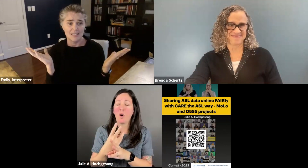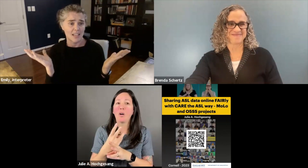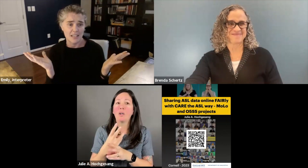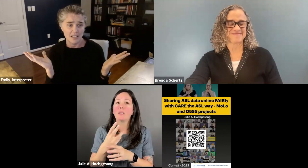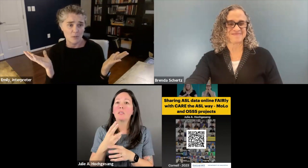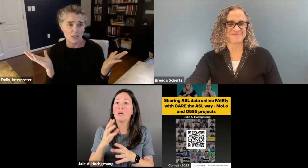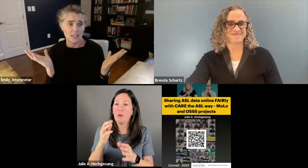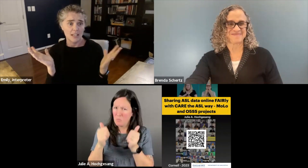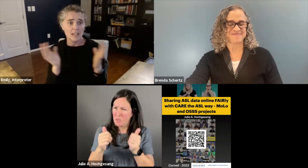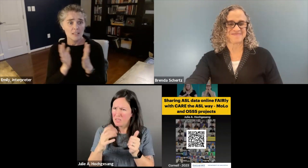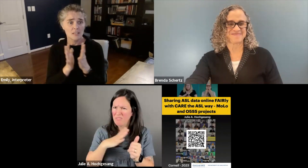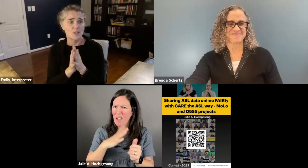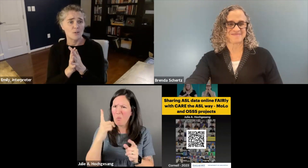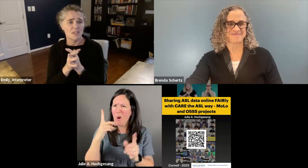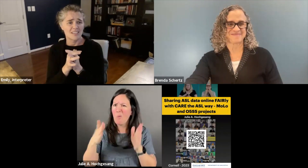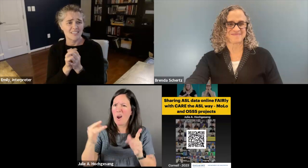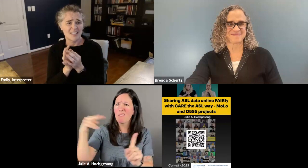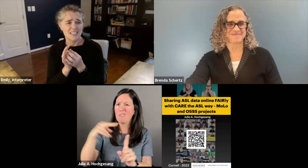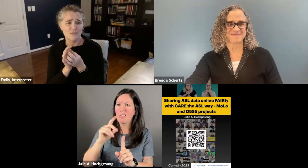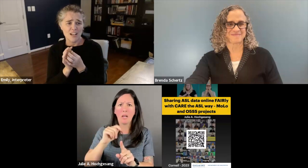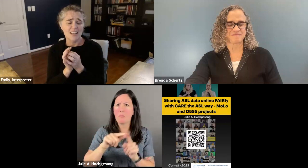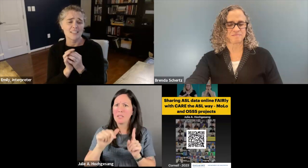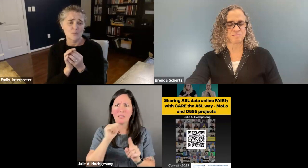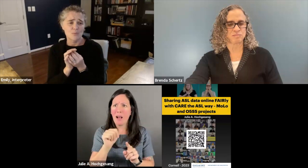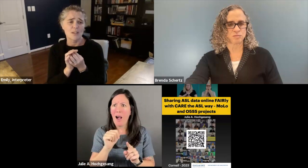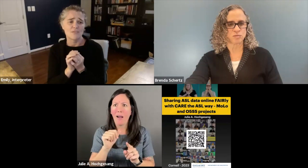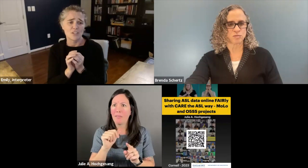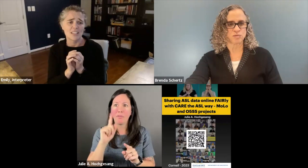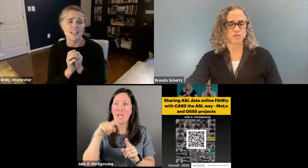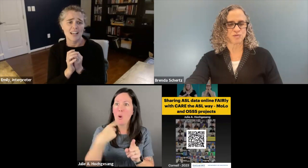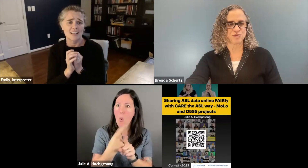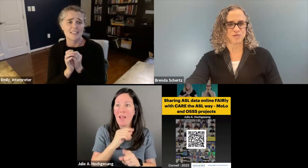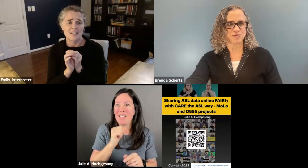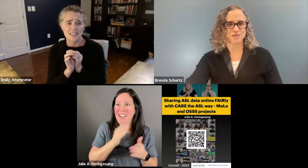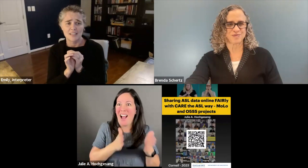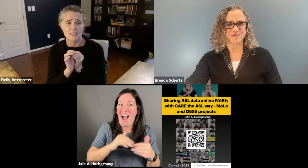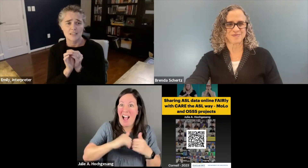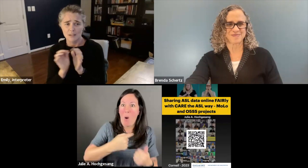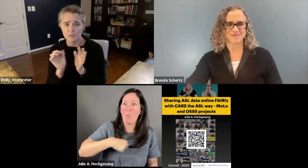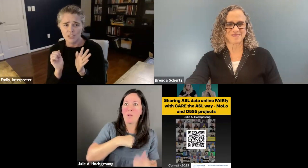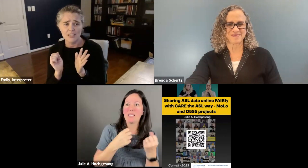signing community so it's fine that's one way of looking at these languages